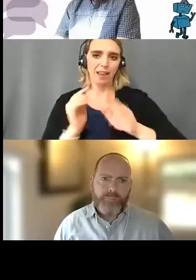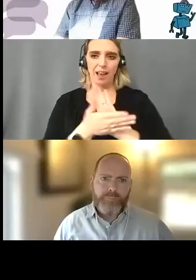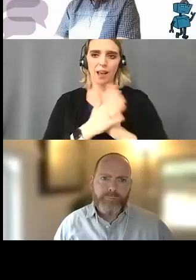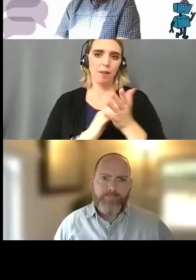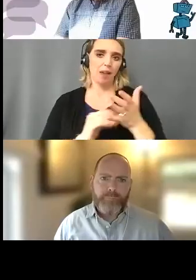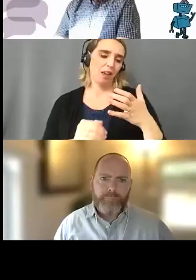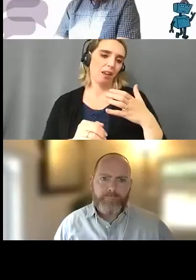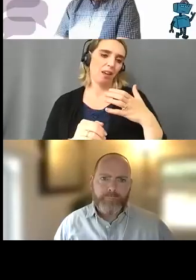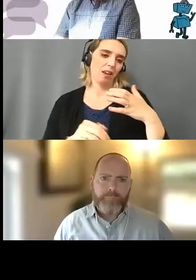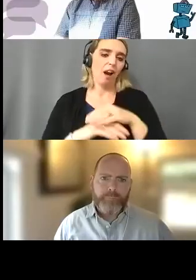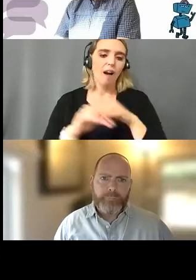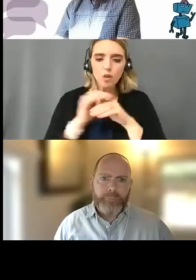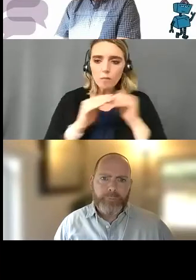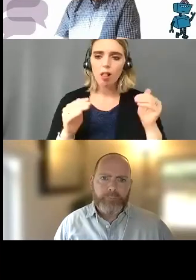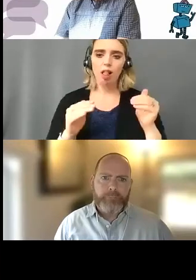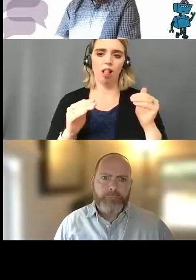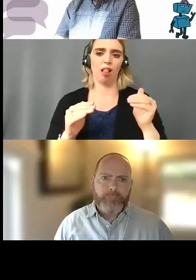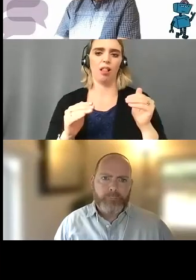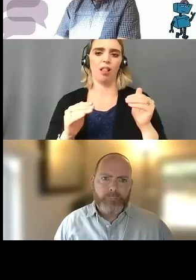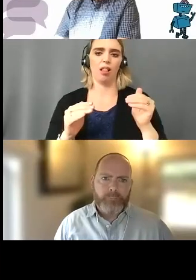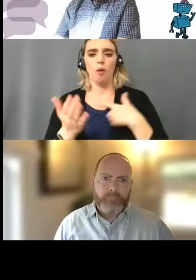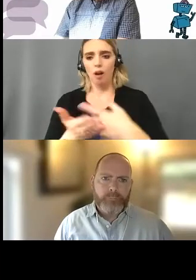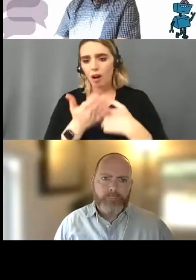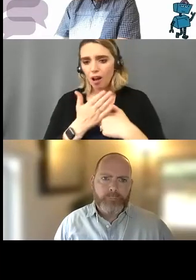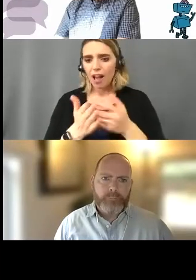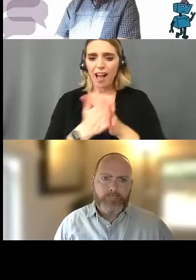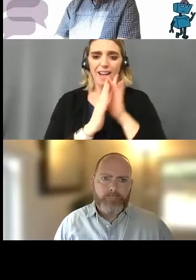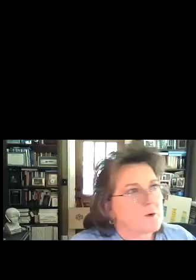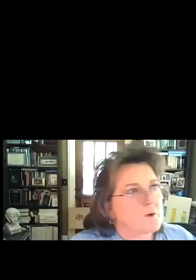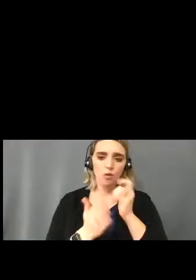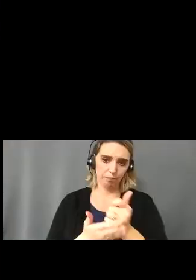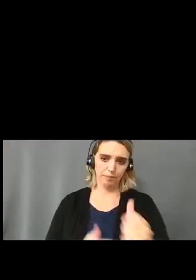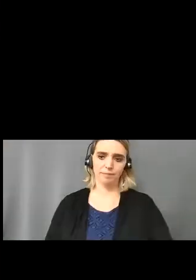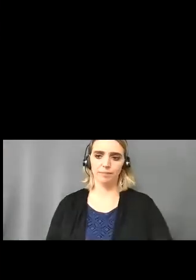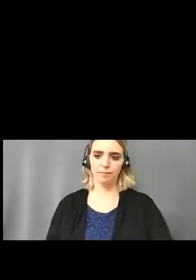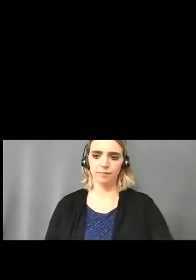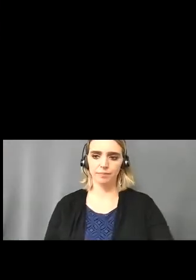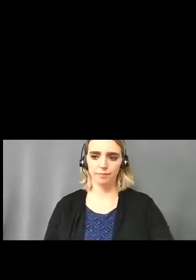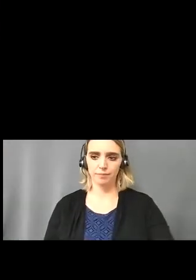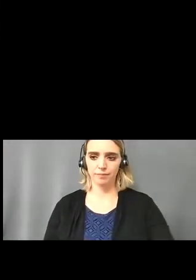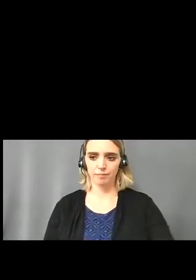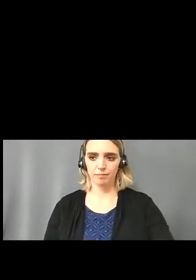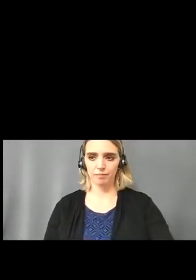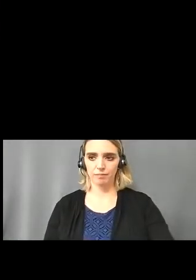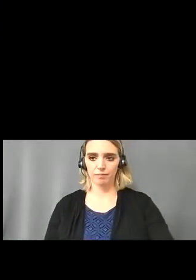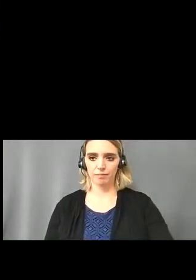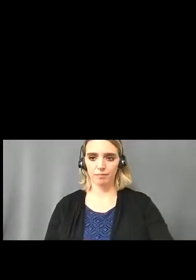talking about what's going on with us and asking for help. What makes NAMI different than other organizations?